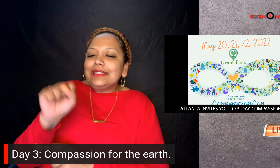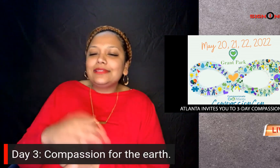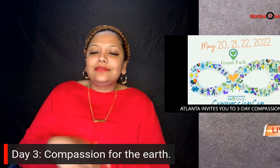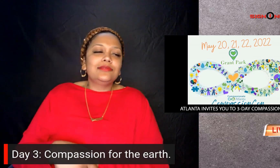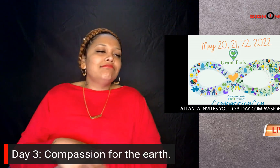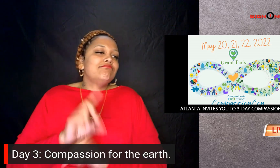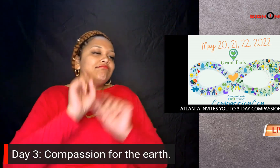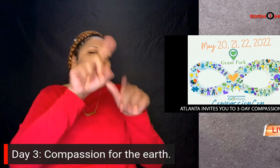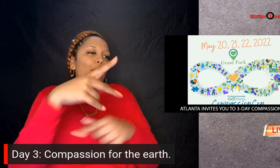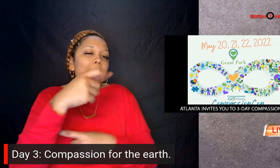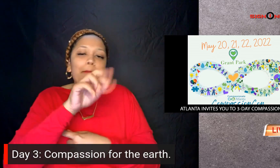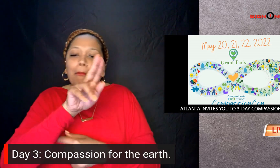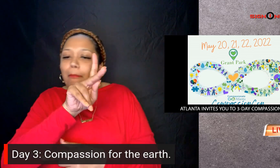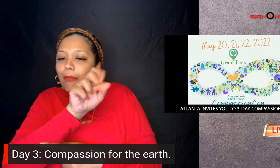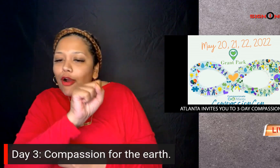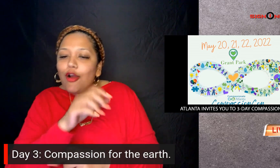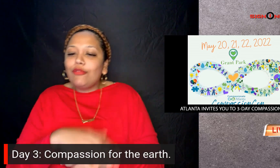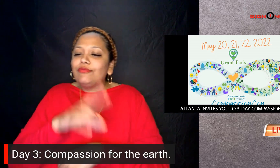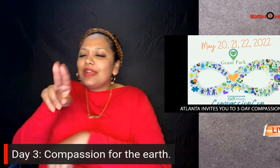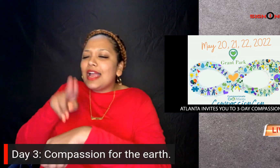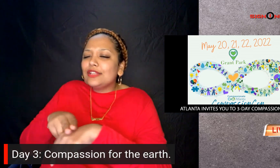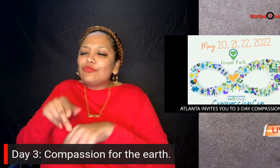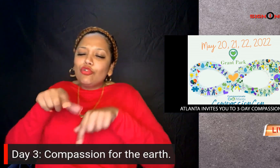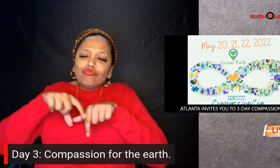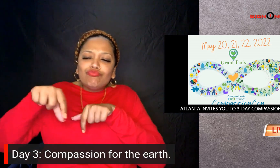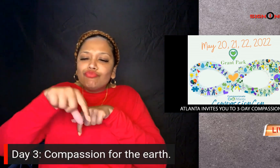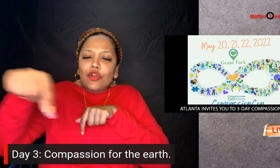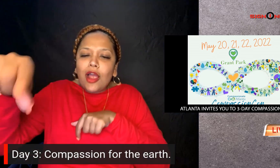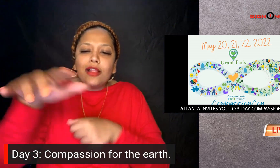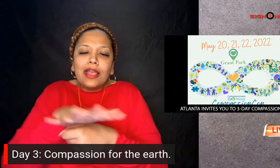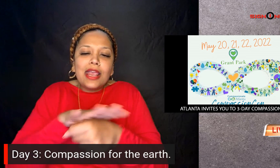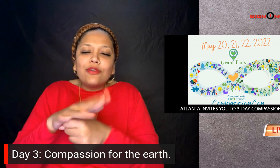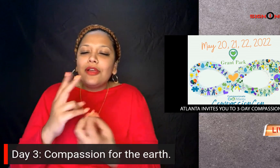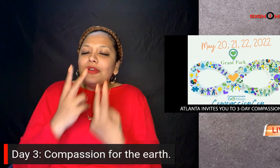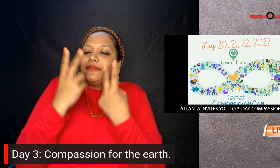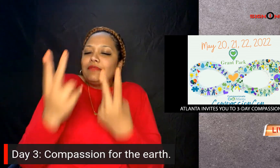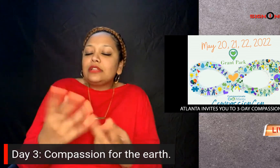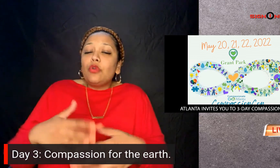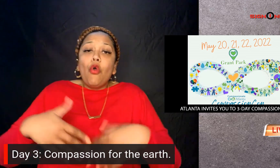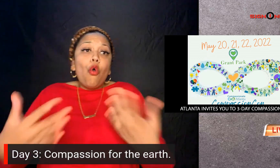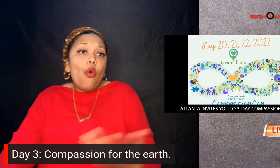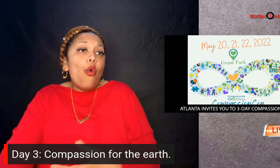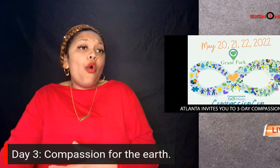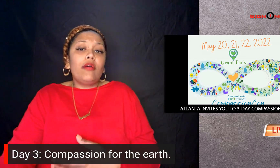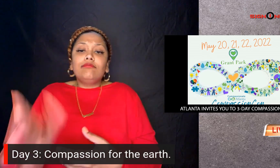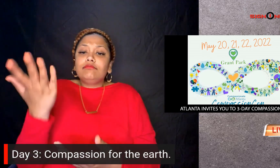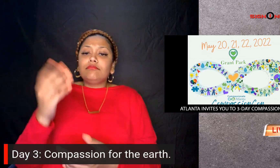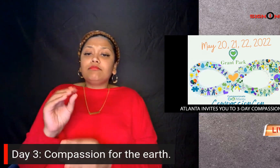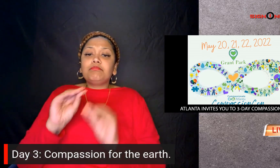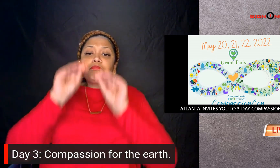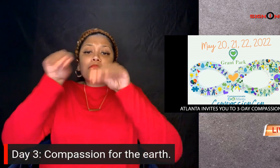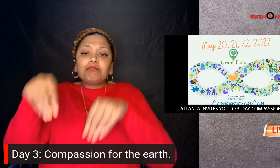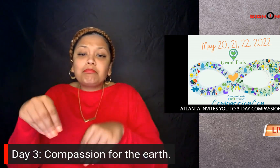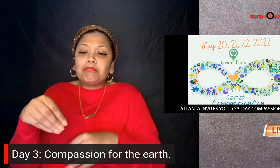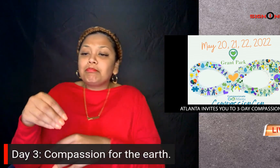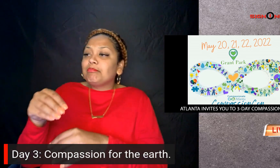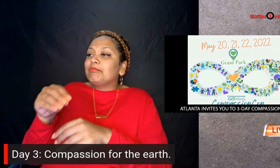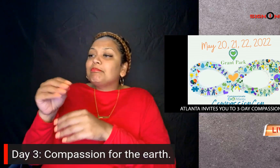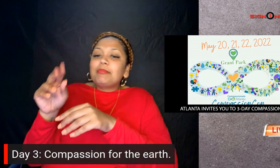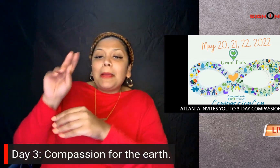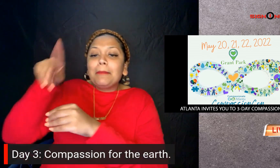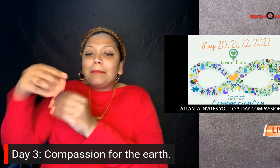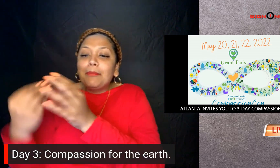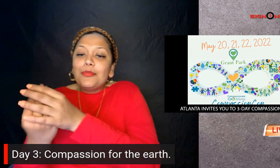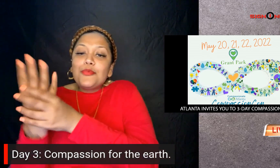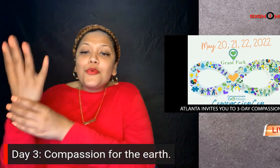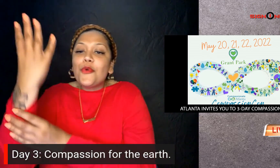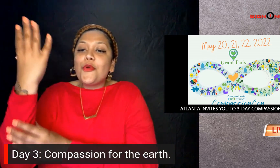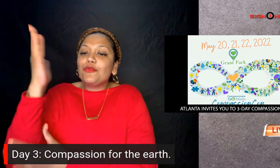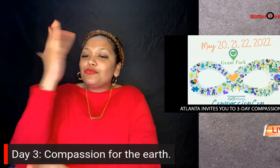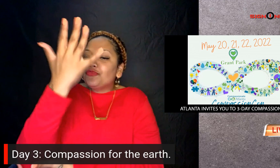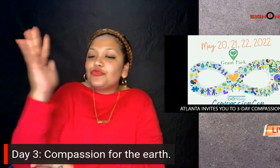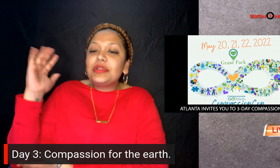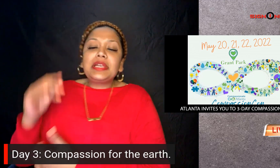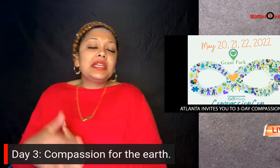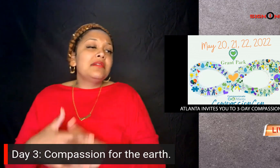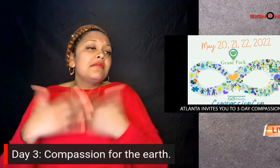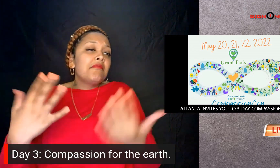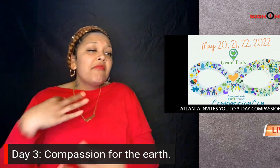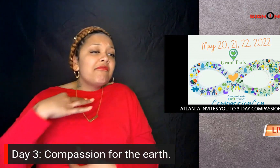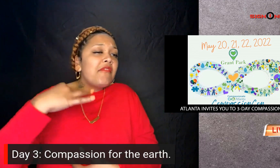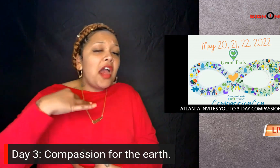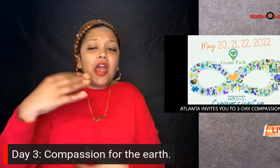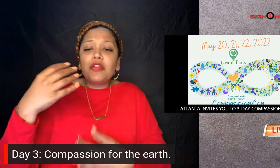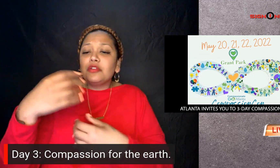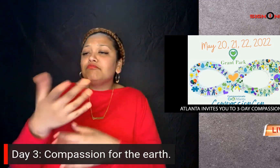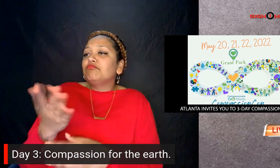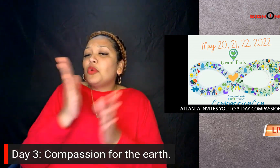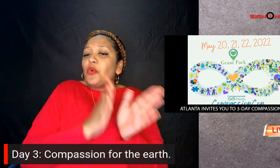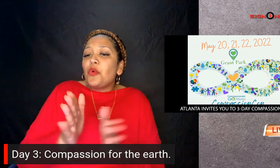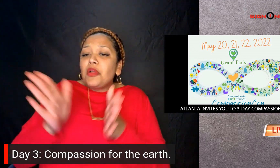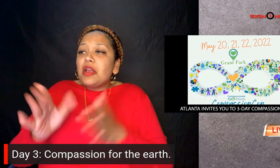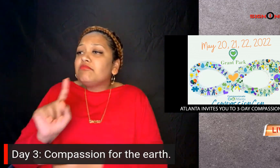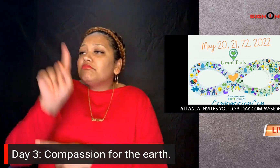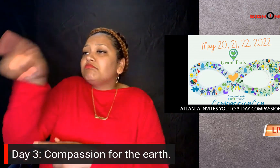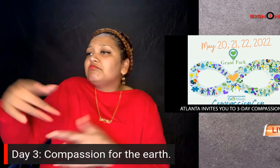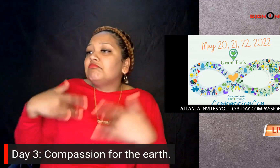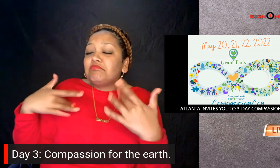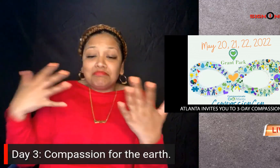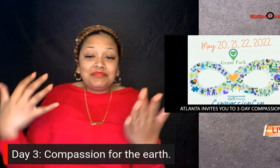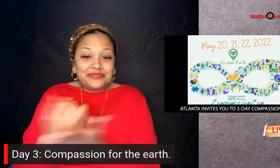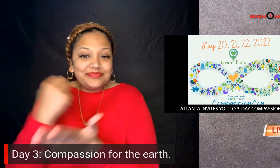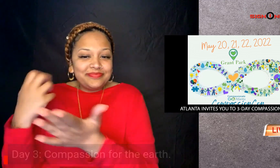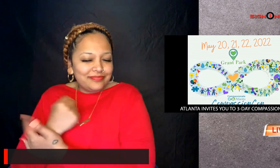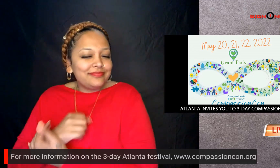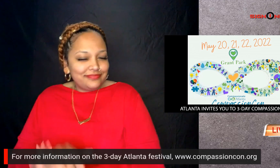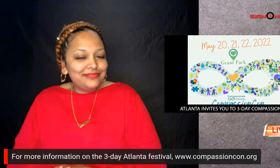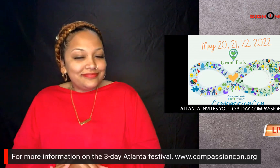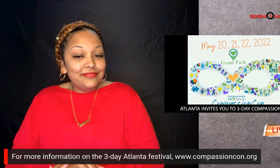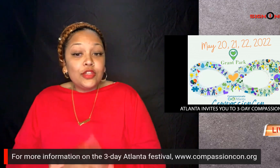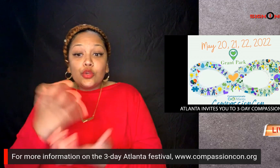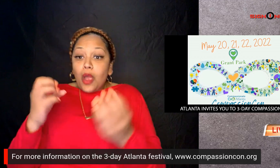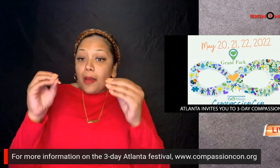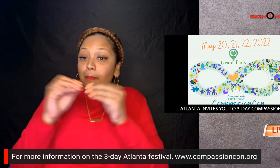the area to visit war you can plant a tree or volunteer at an organization for more information